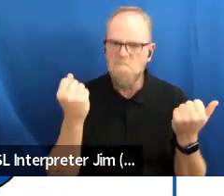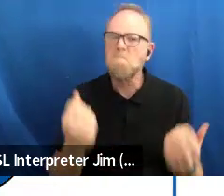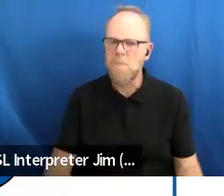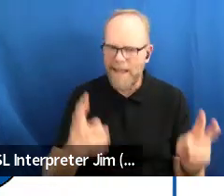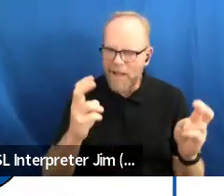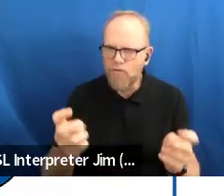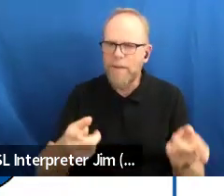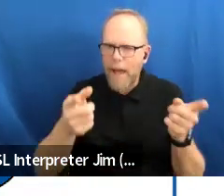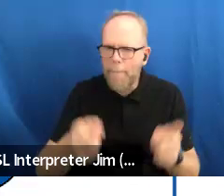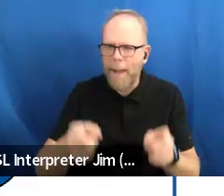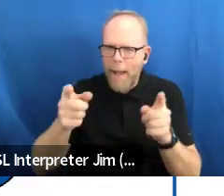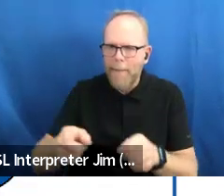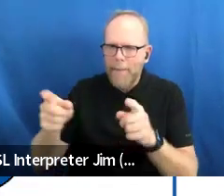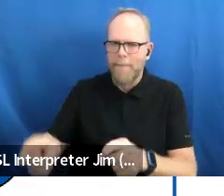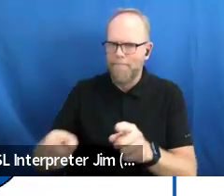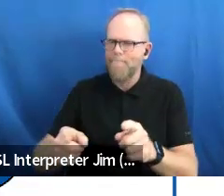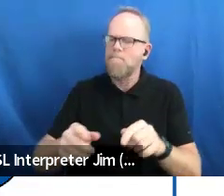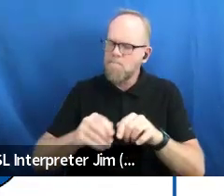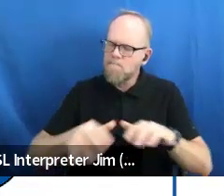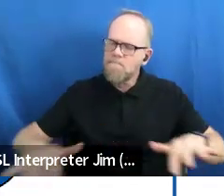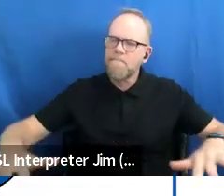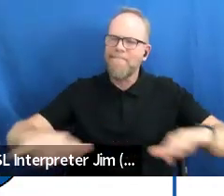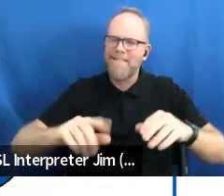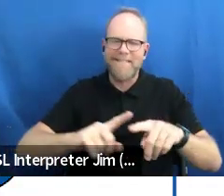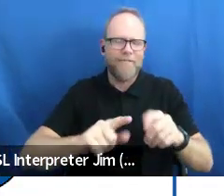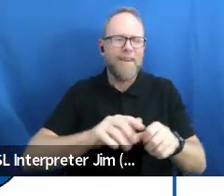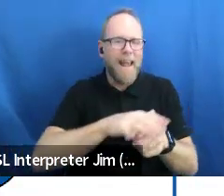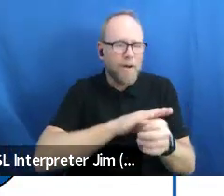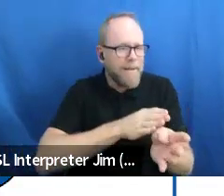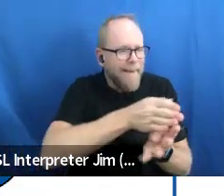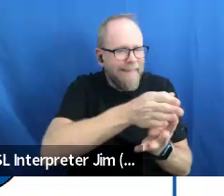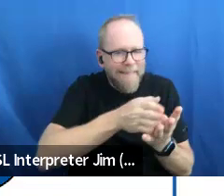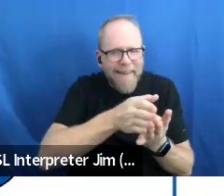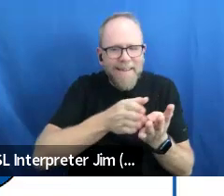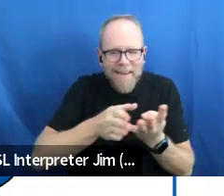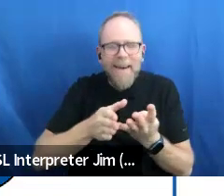Obviously all areas that are touched by the ADA and the ADA touches pretty